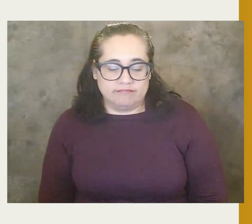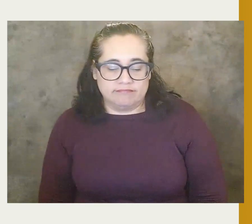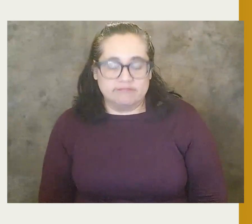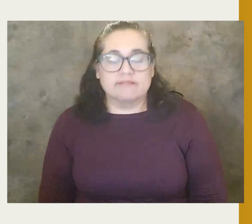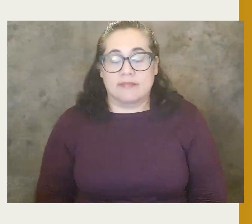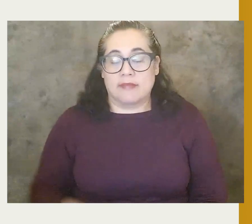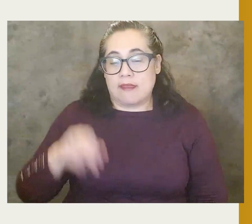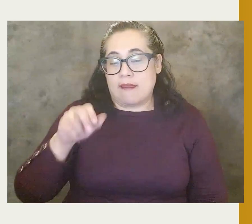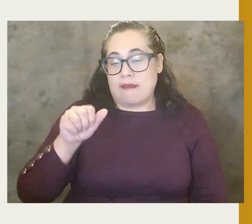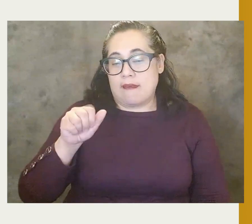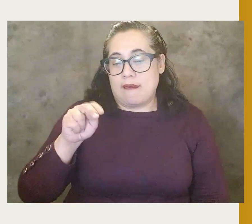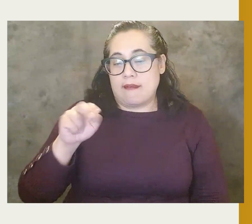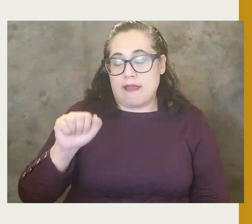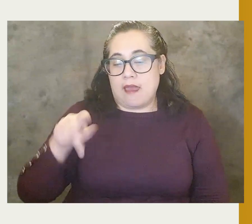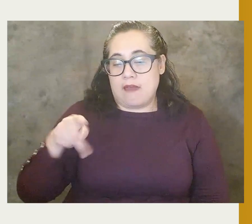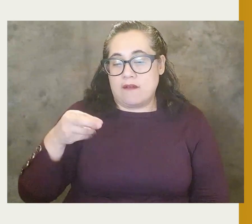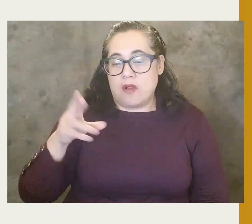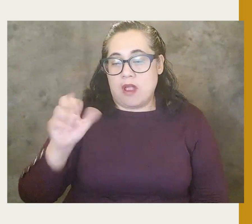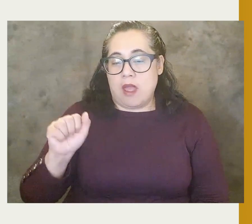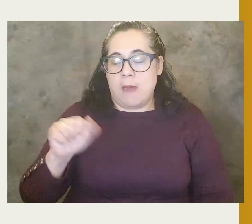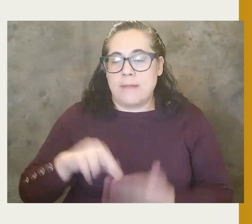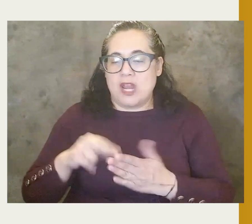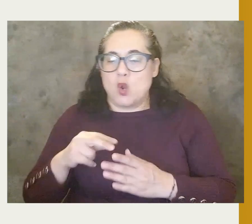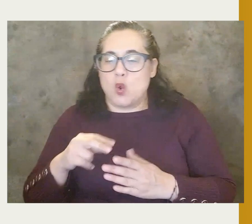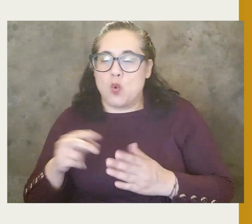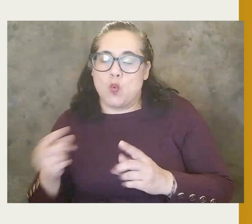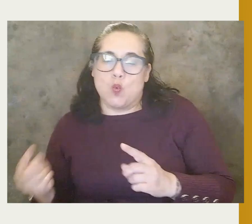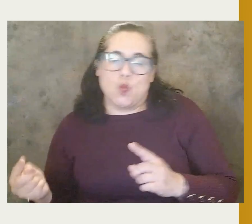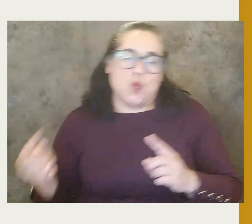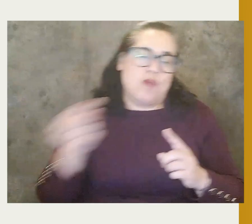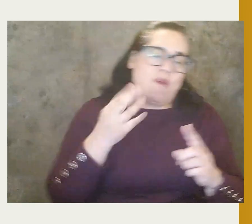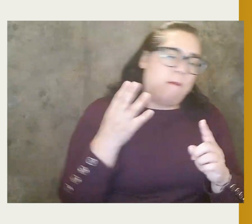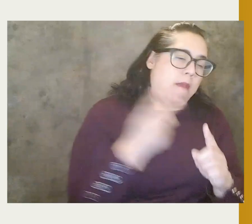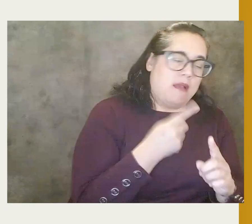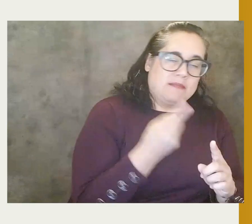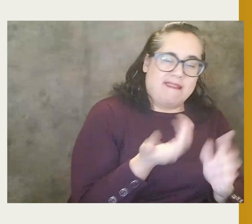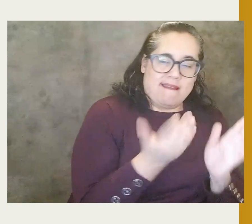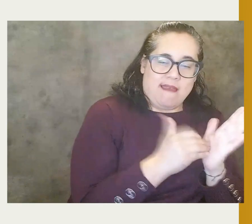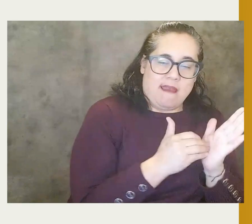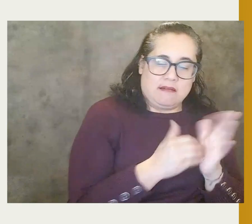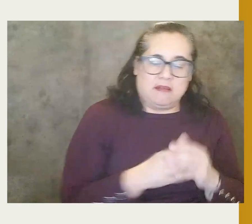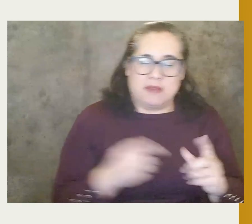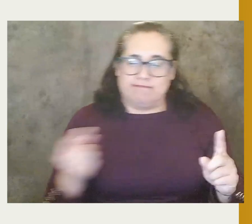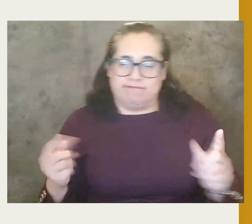Anaphora means referring back to something. Again, it is the use of a word that ...